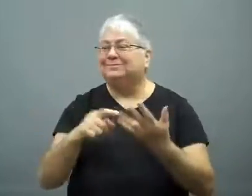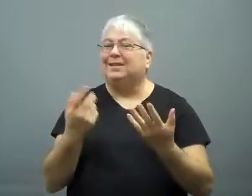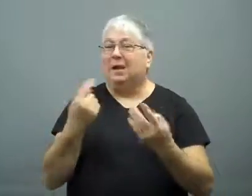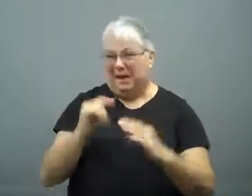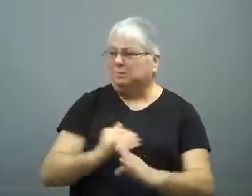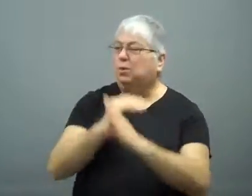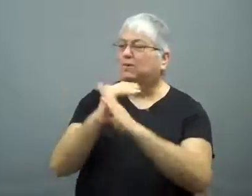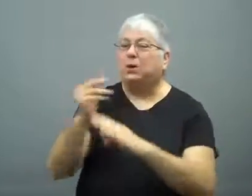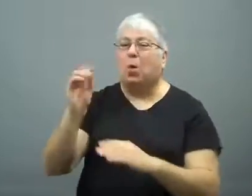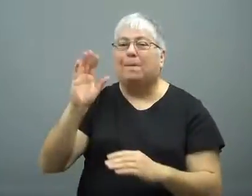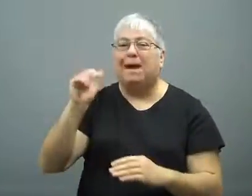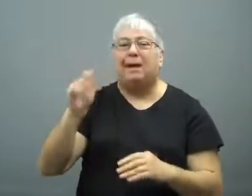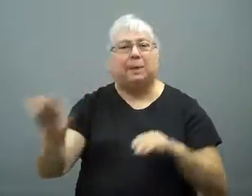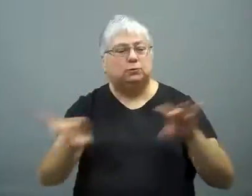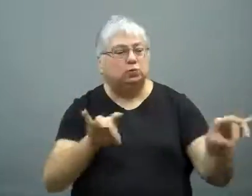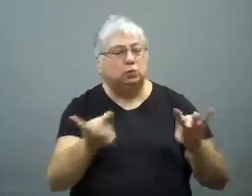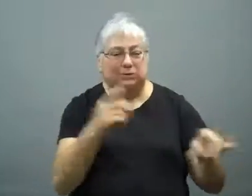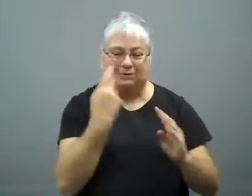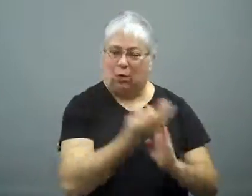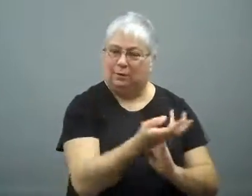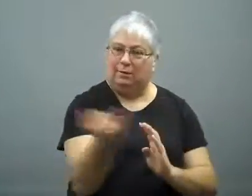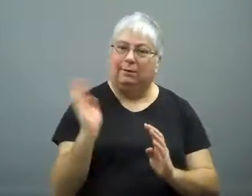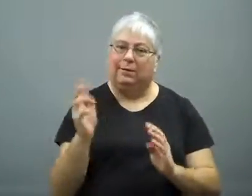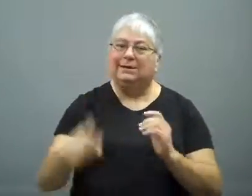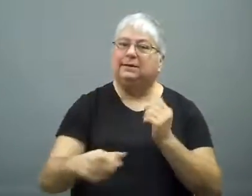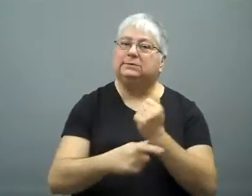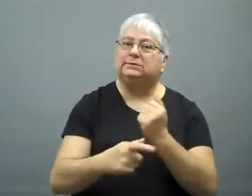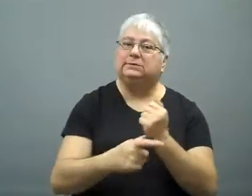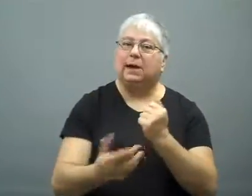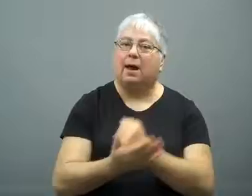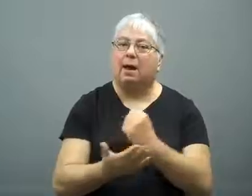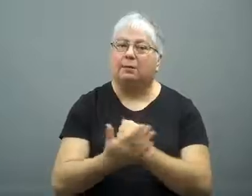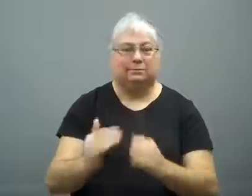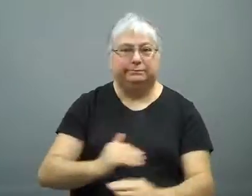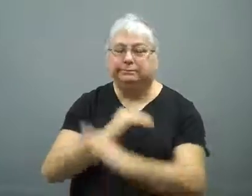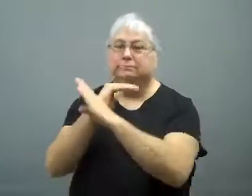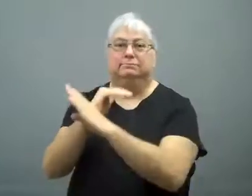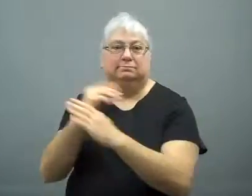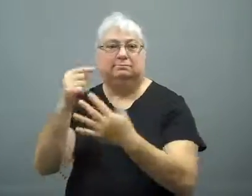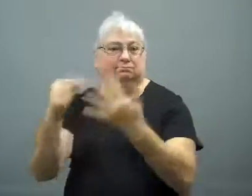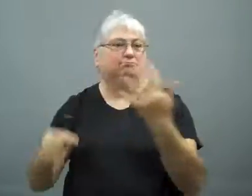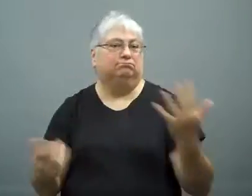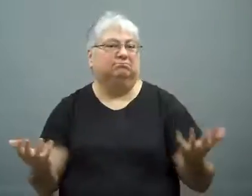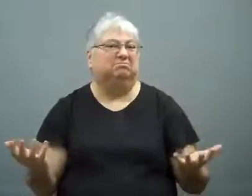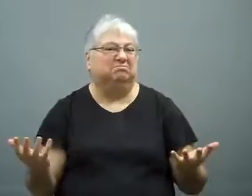They have not allowed Obama to fill his cabinet, and so on.